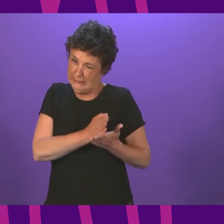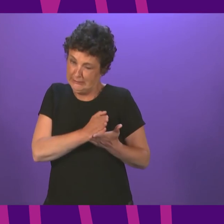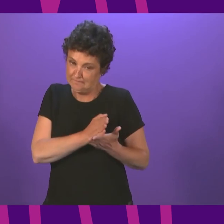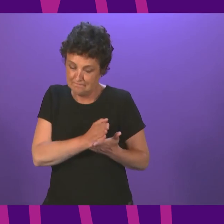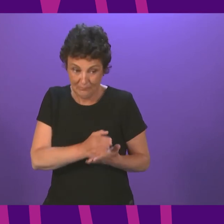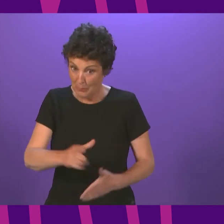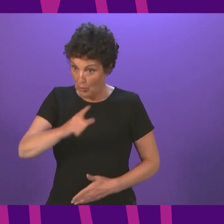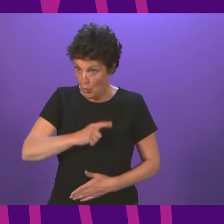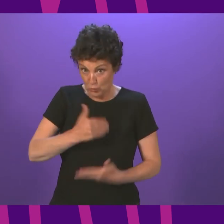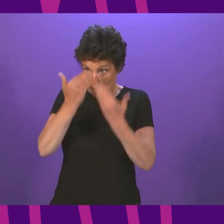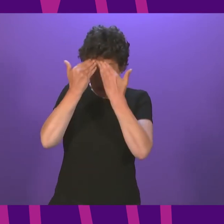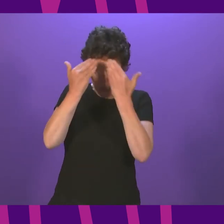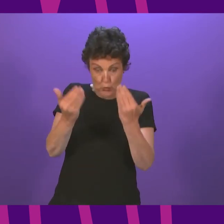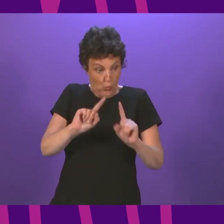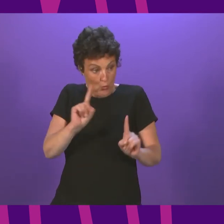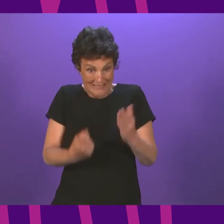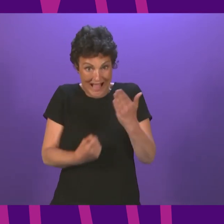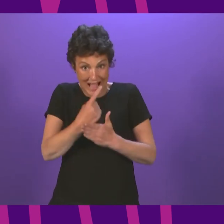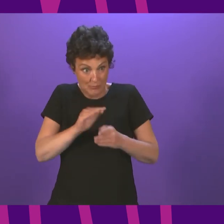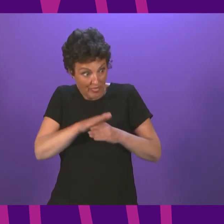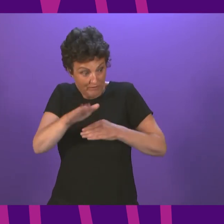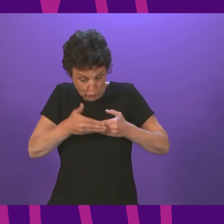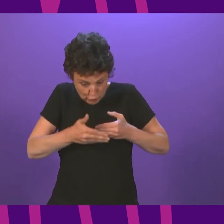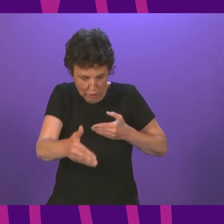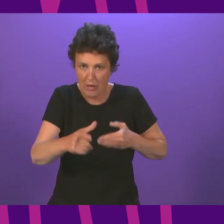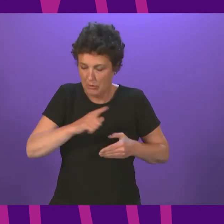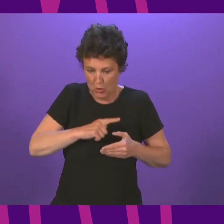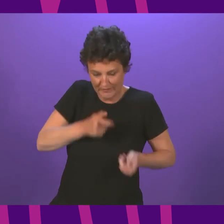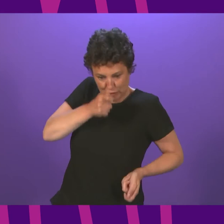grants extraordinary measures of the type that are contained in the Scottish coronavirus